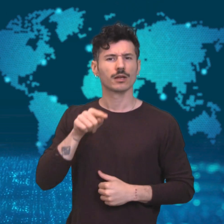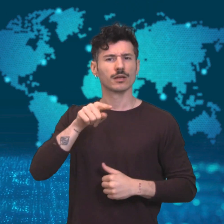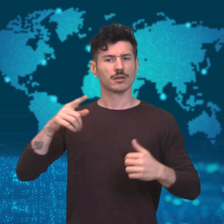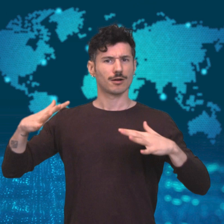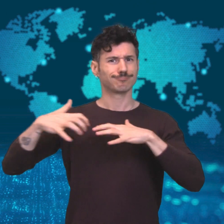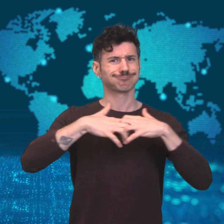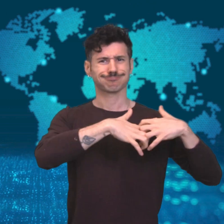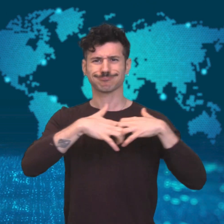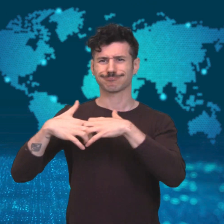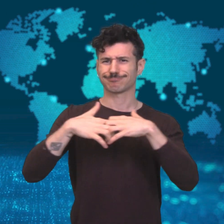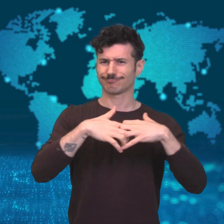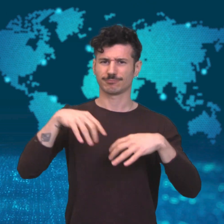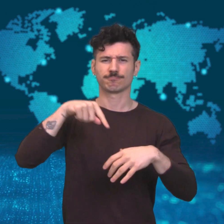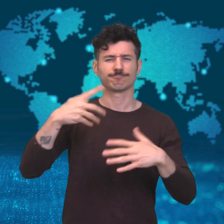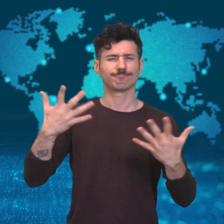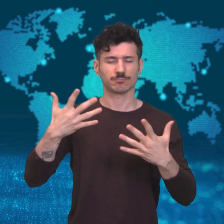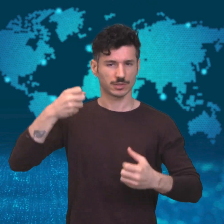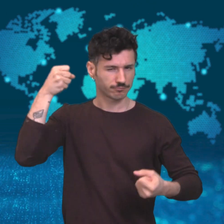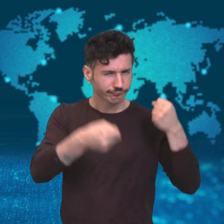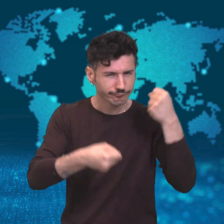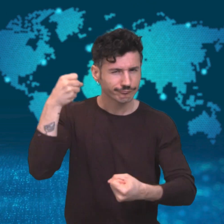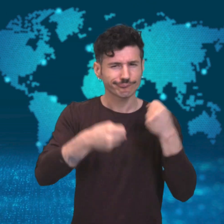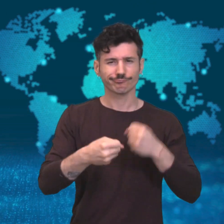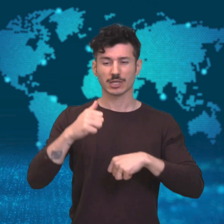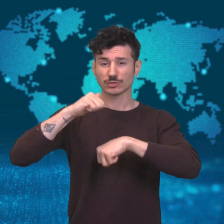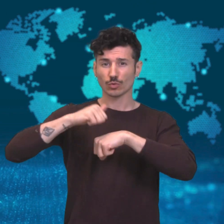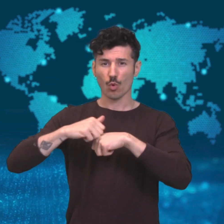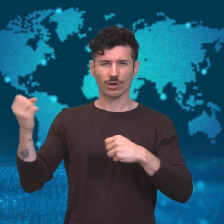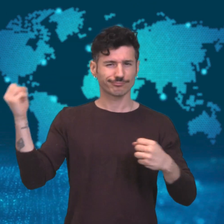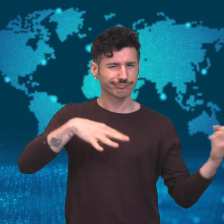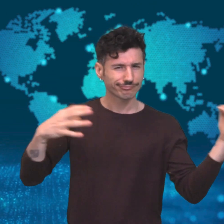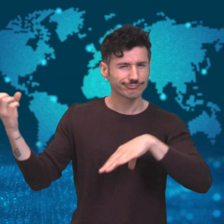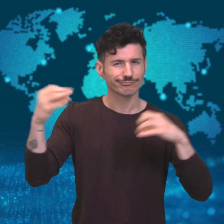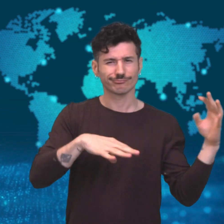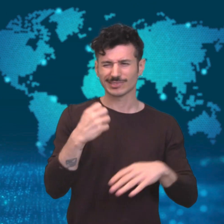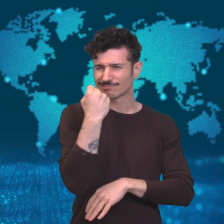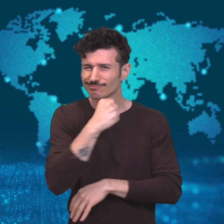of Sikkim. The incident involved hand punching,